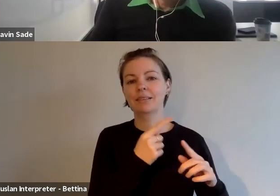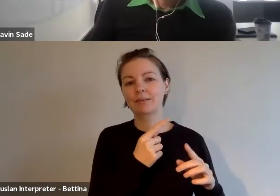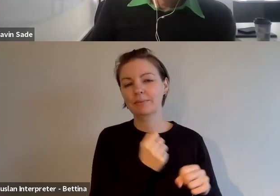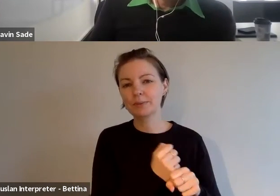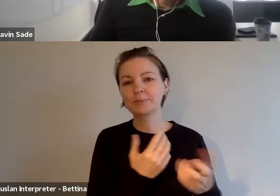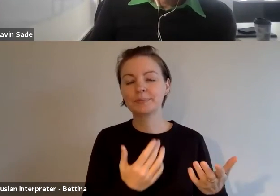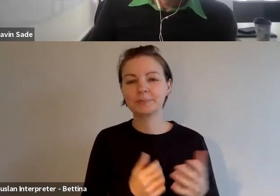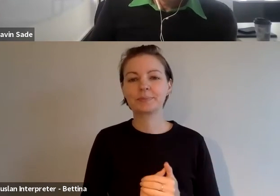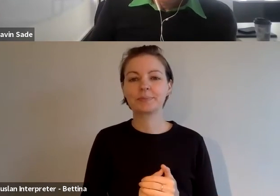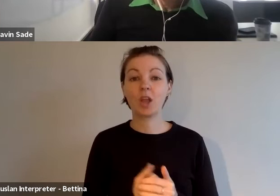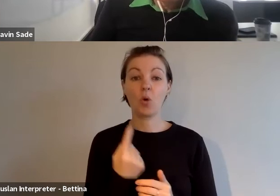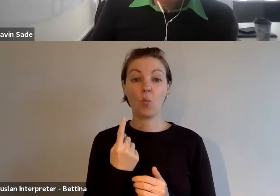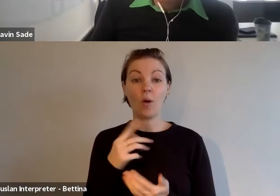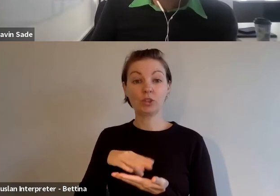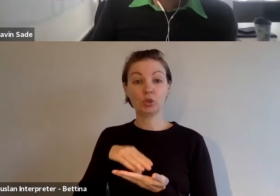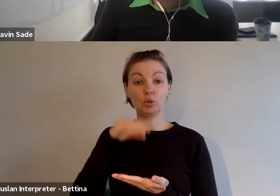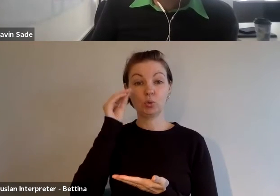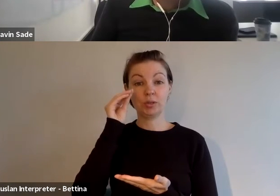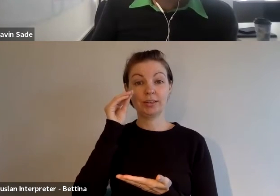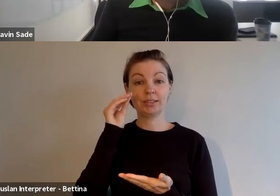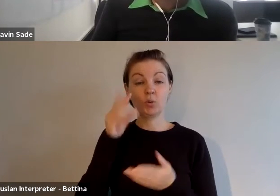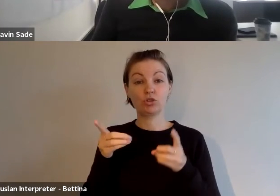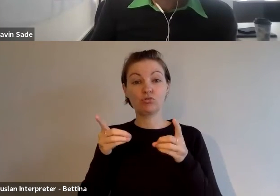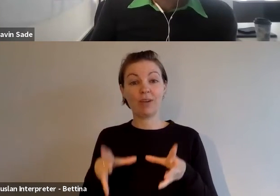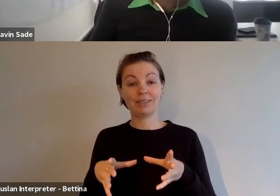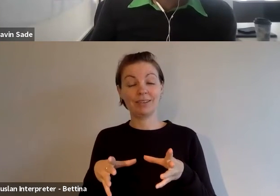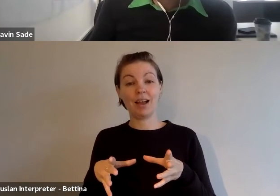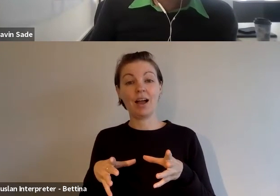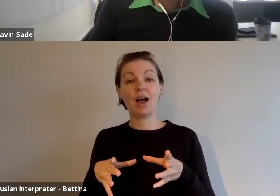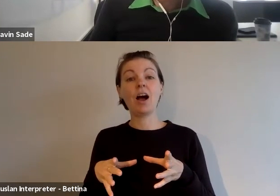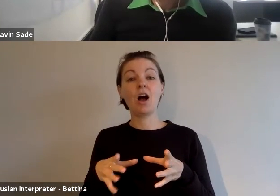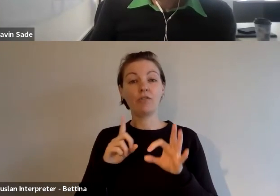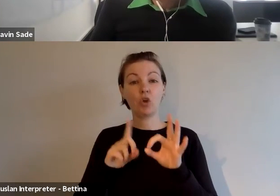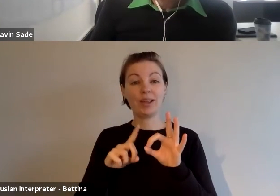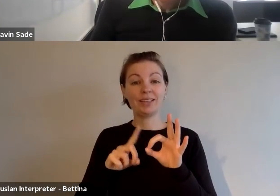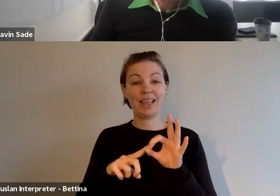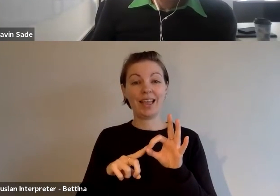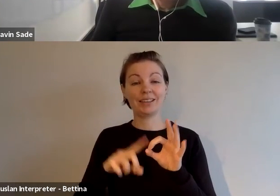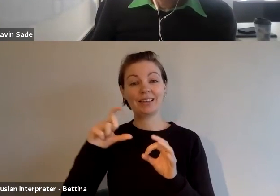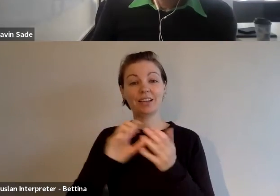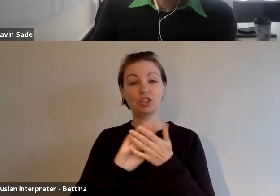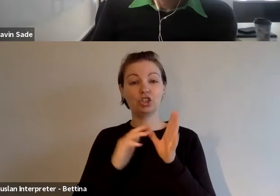was the director of the Queensland chamber Orchestra. And during the lockdowns last year they reached